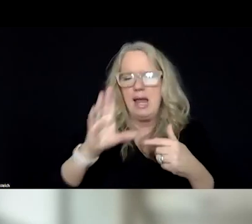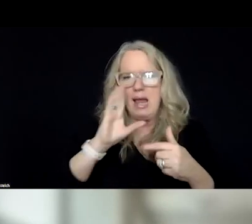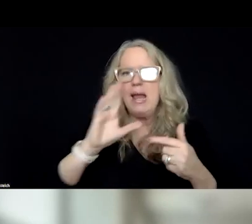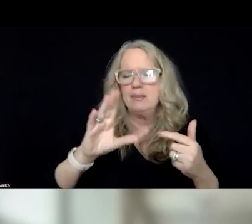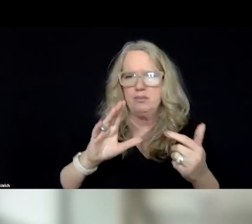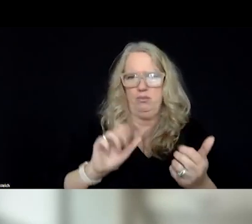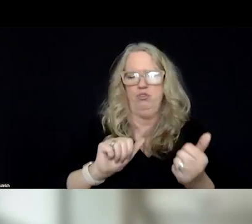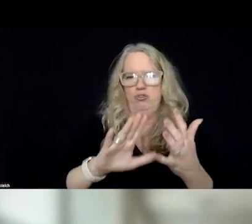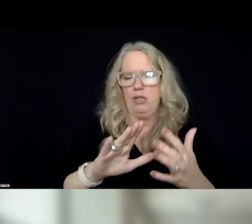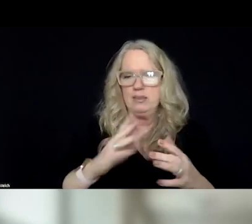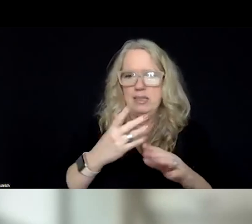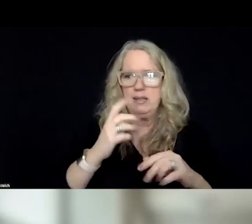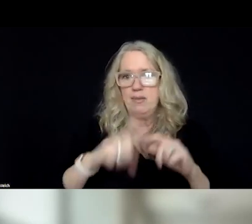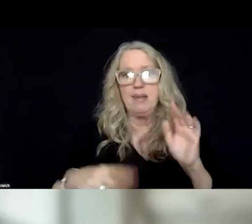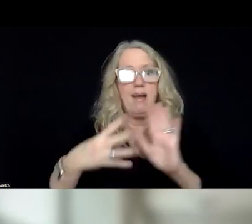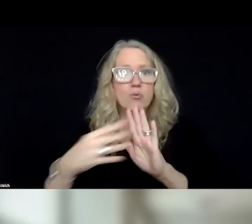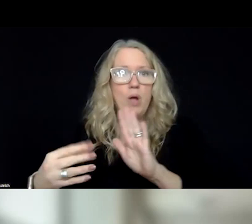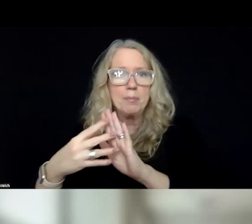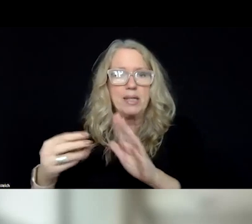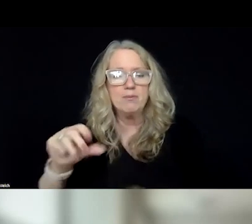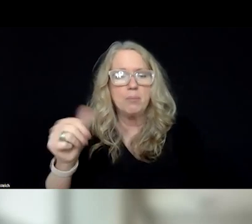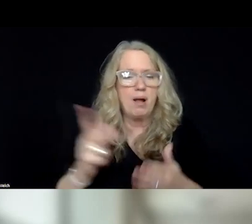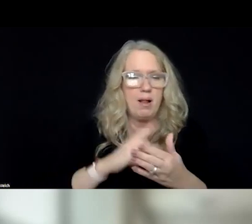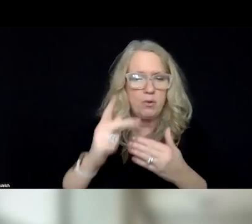THAT CANNOT BE REPLICATED BY OTHER PROGRAMS OR PROVIDERS.